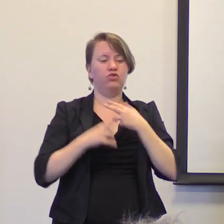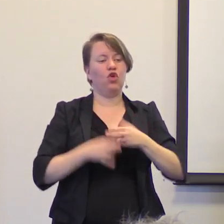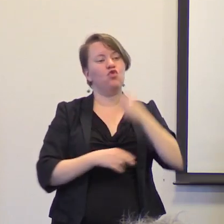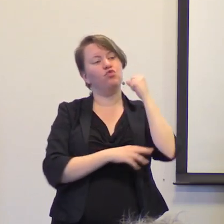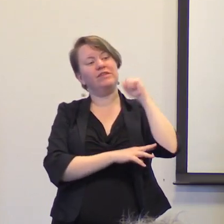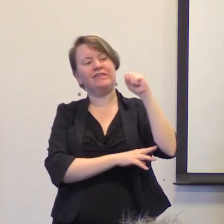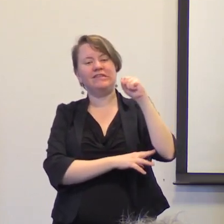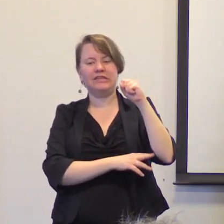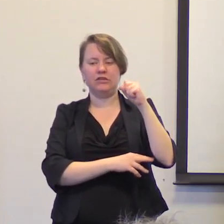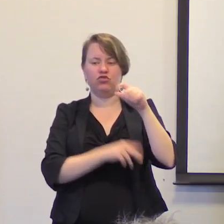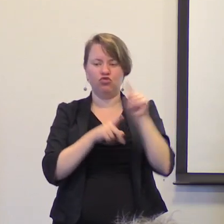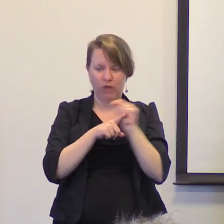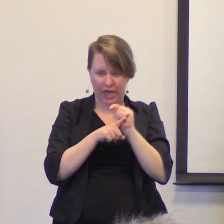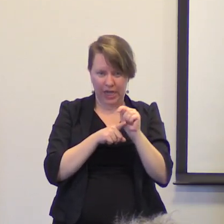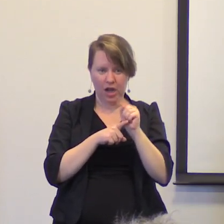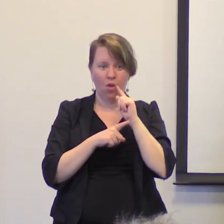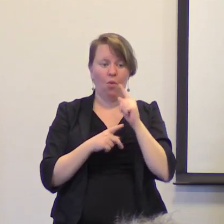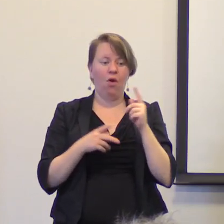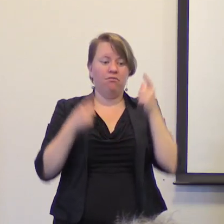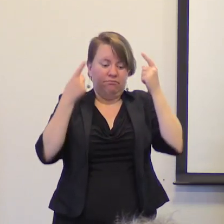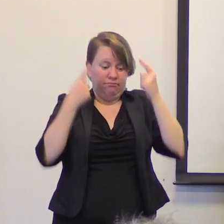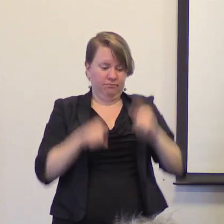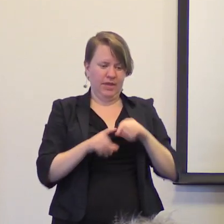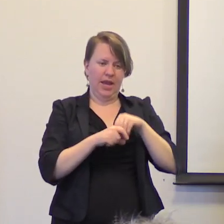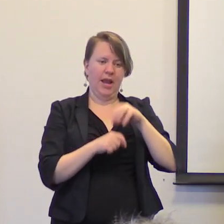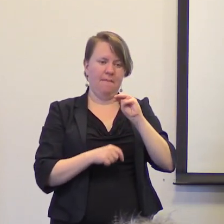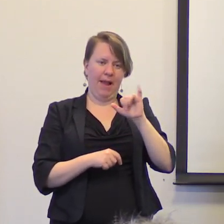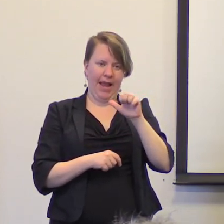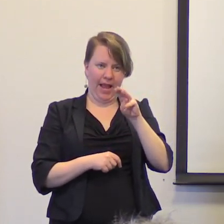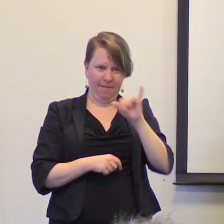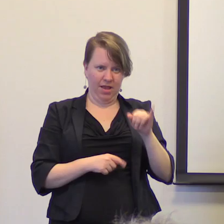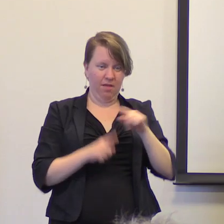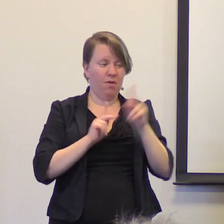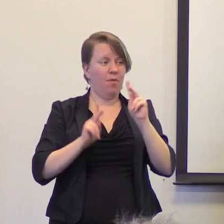It's going to physically take place in Miami, but people all around the country have been